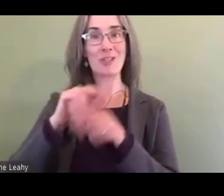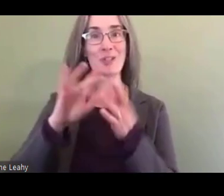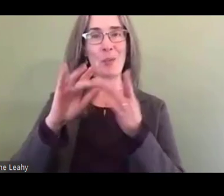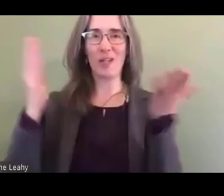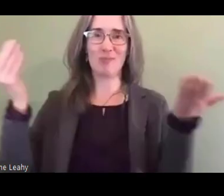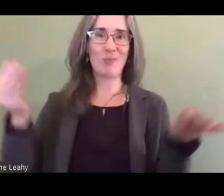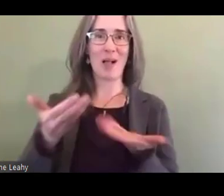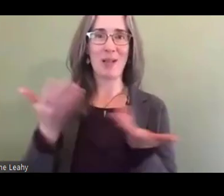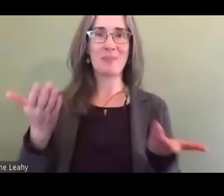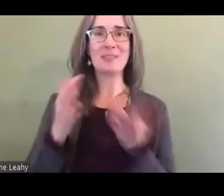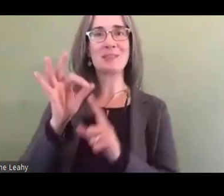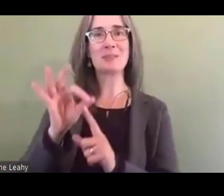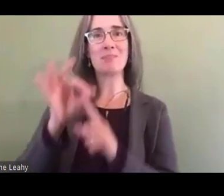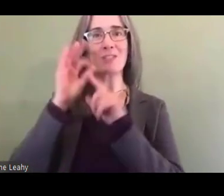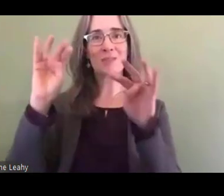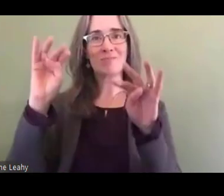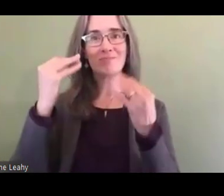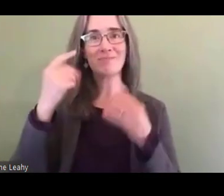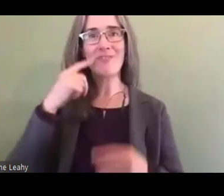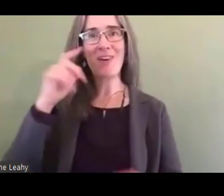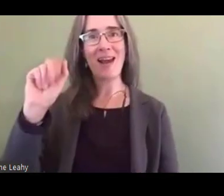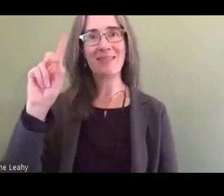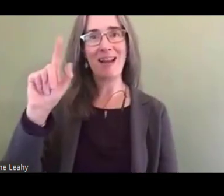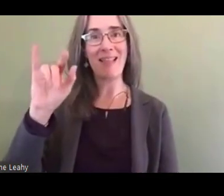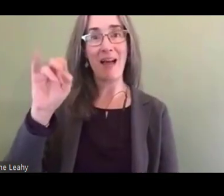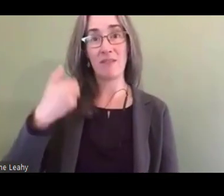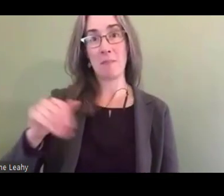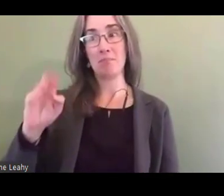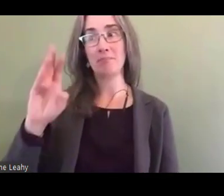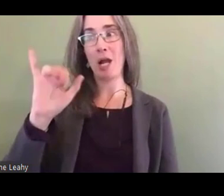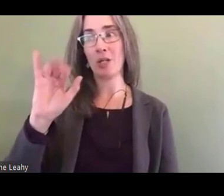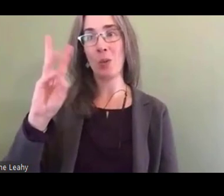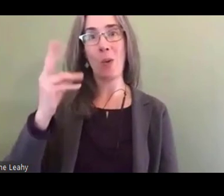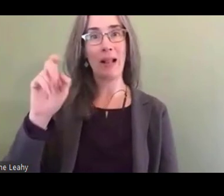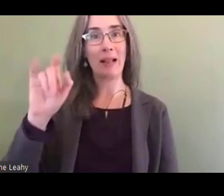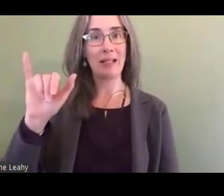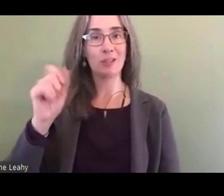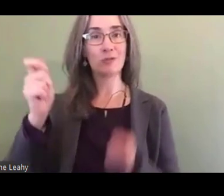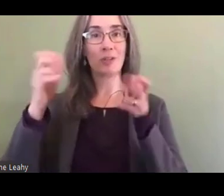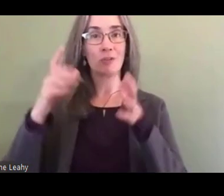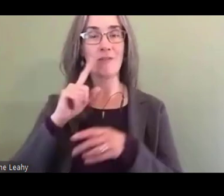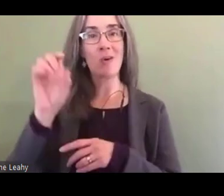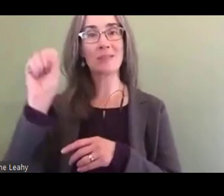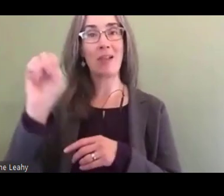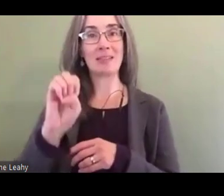I am Barry Whaley, the Director of the Southeast ADA Center.